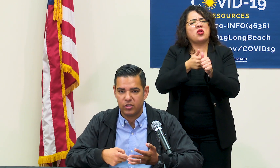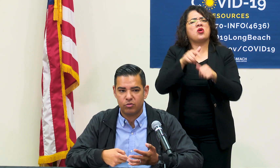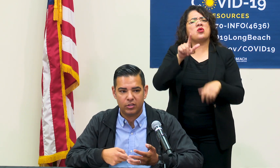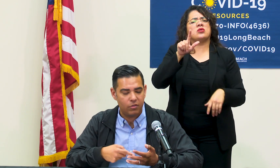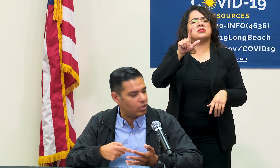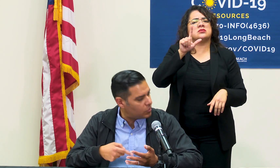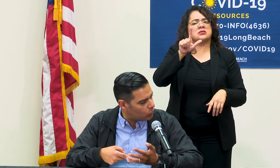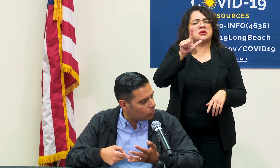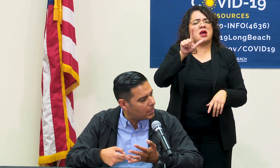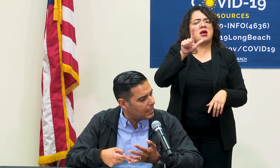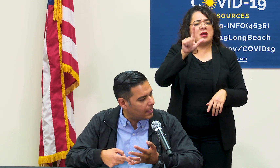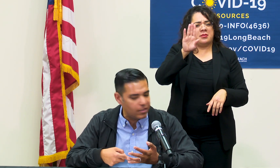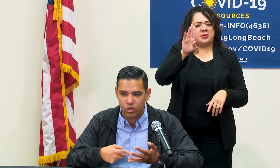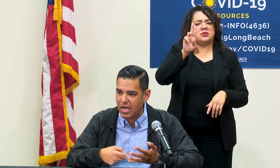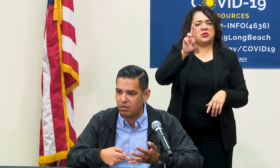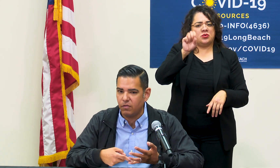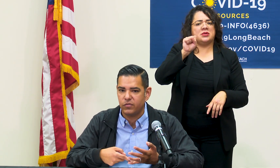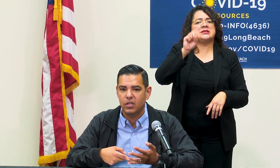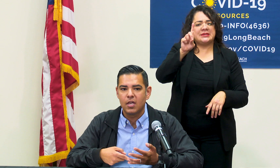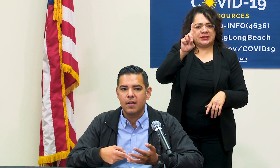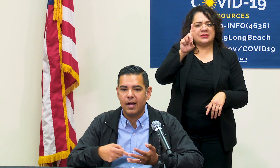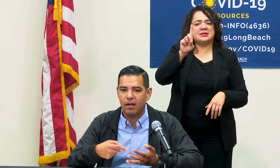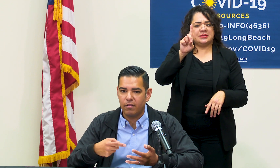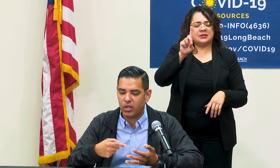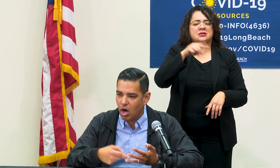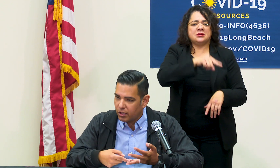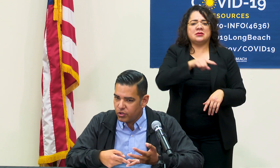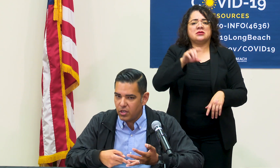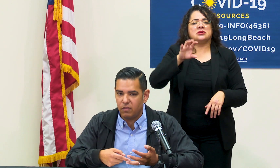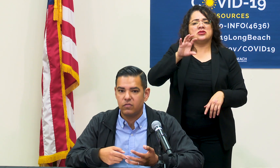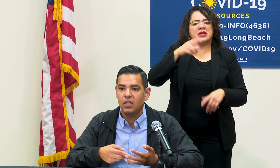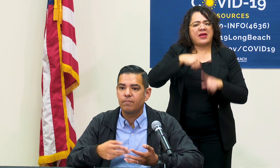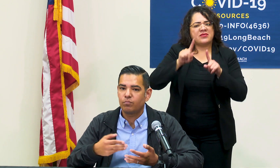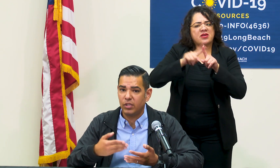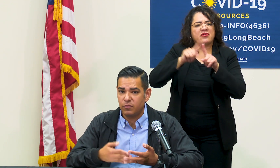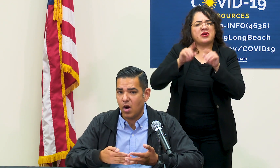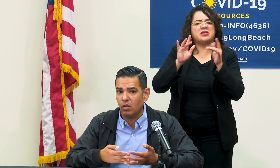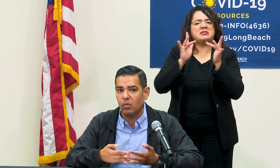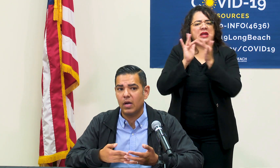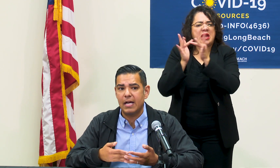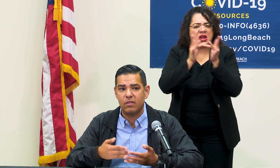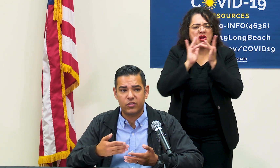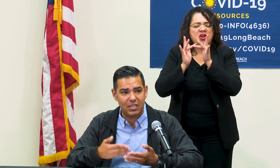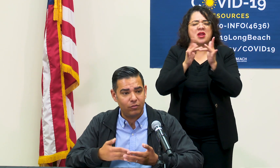District on their social media channels, the college's please follow the city of